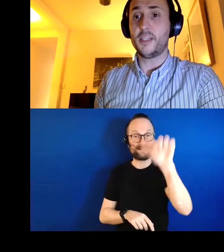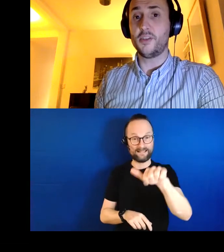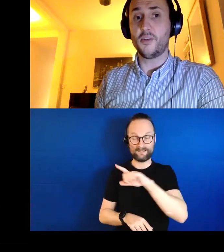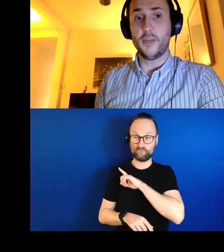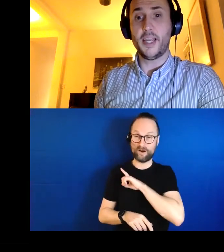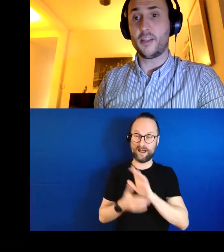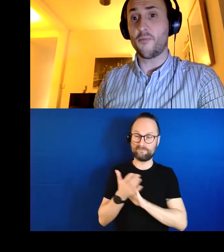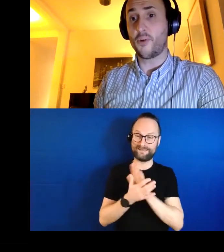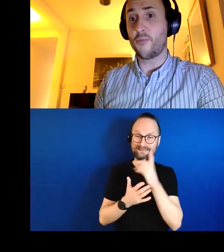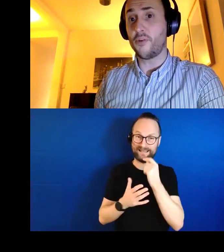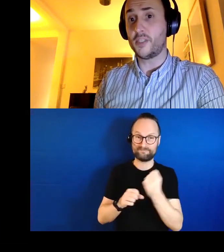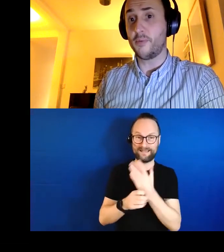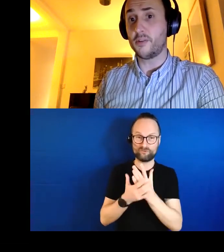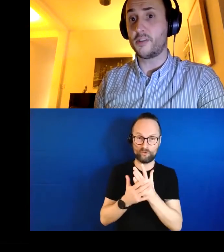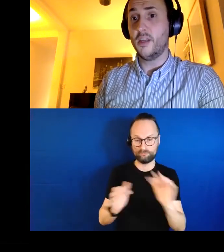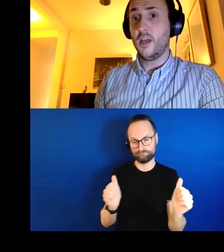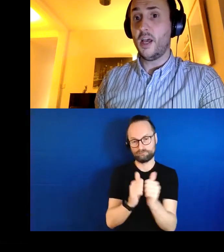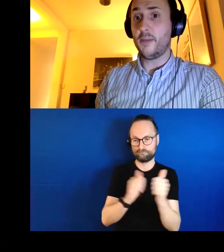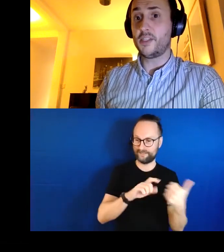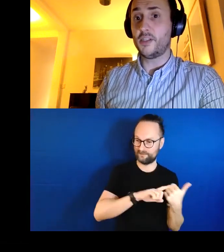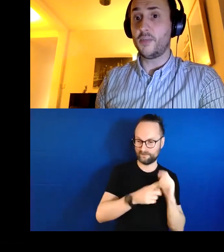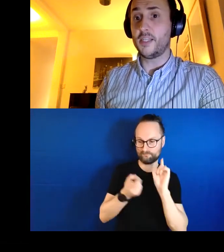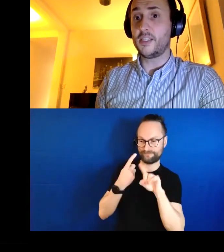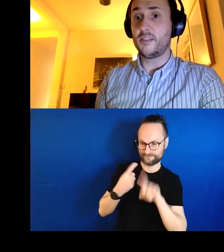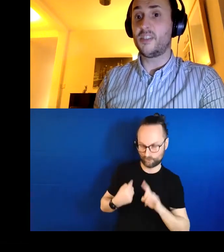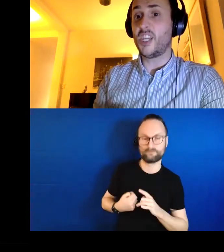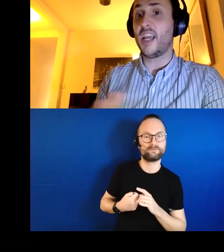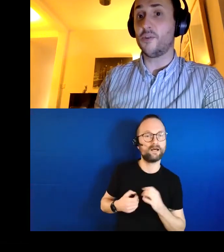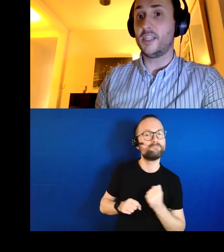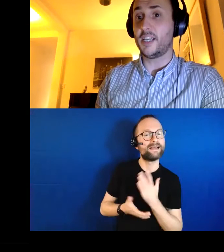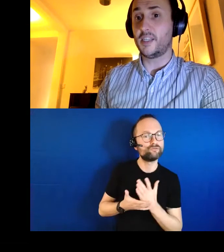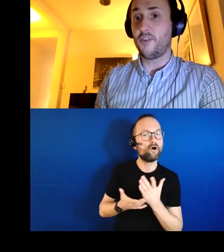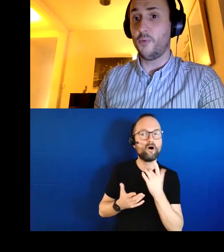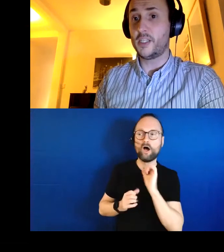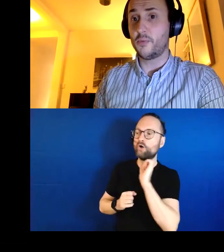community or any other factor, it is really important that we tick this box.